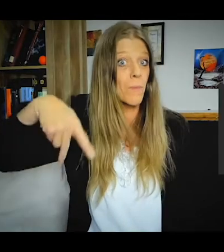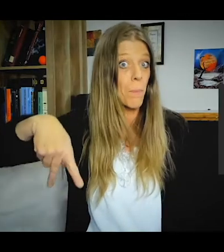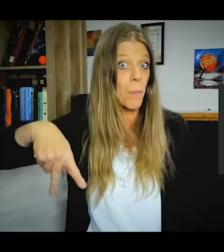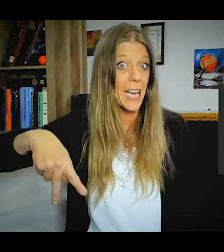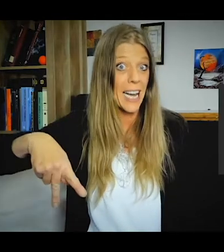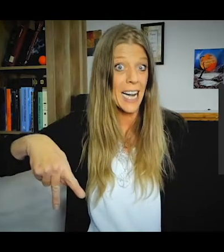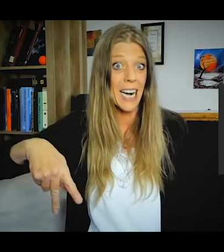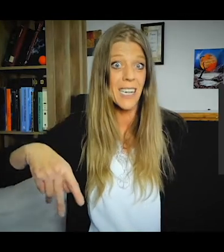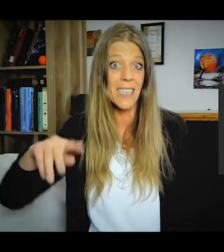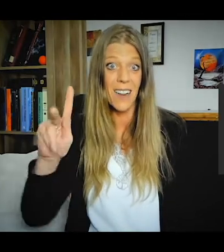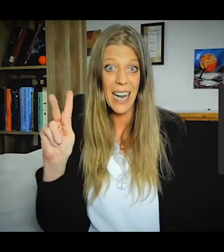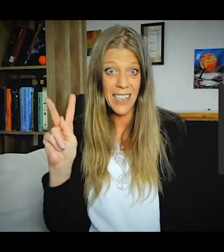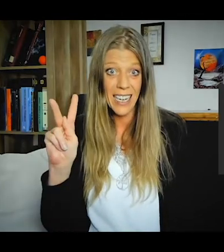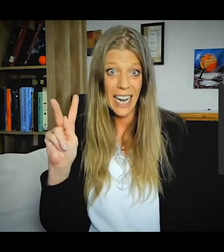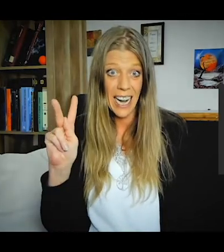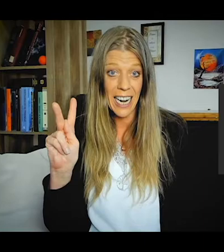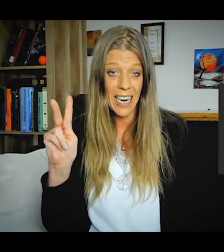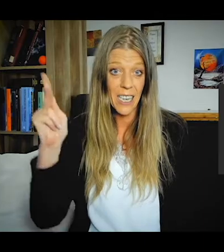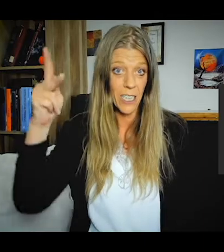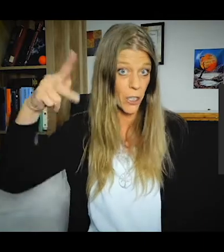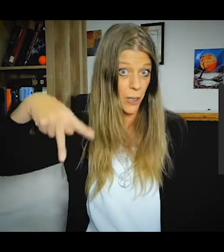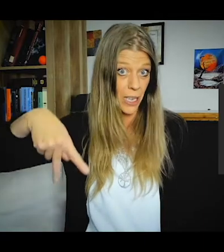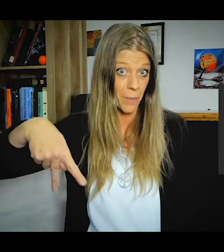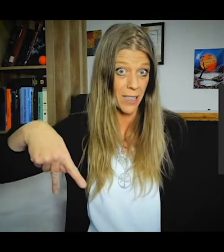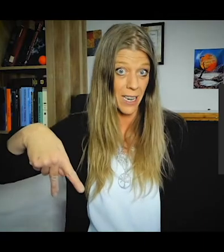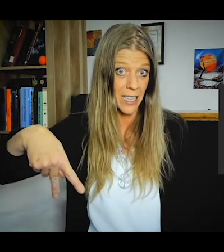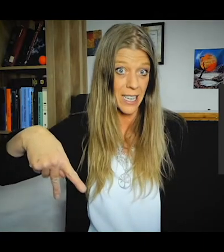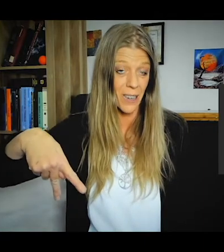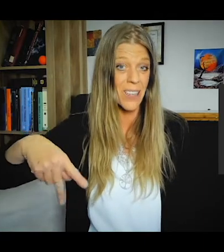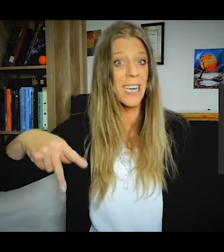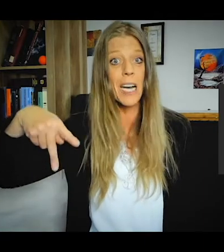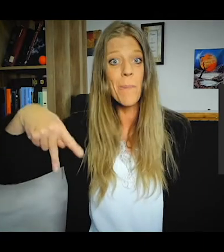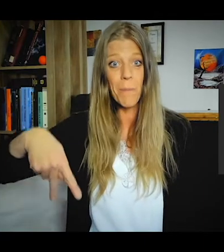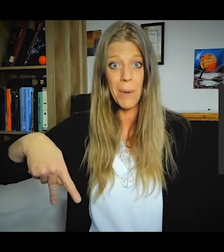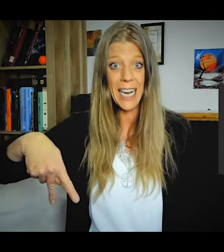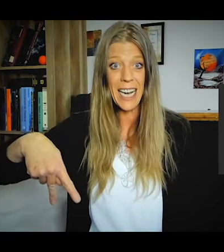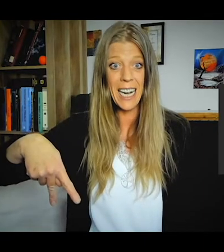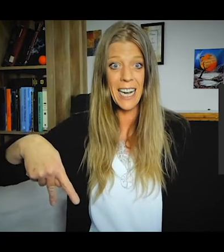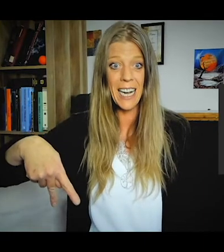P - Now that's a K turned upside down. - P -